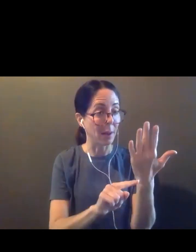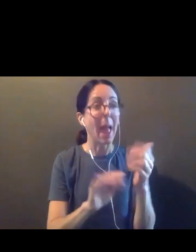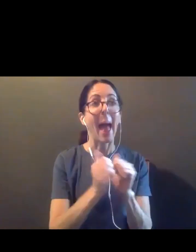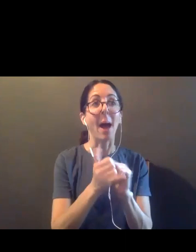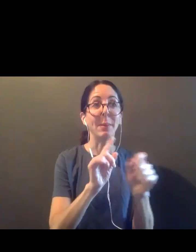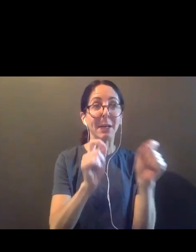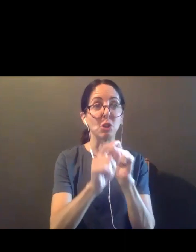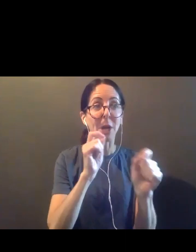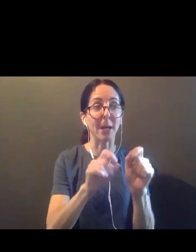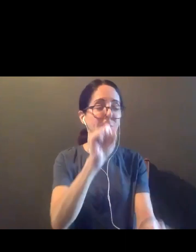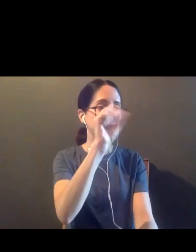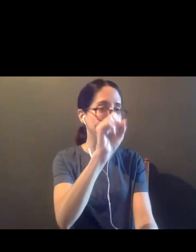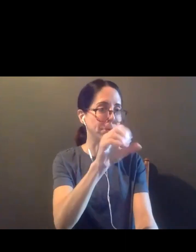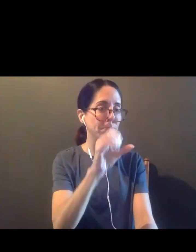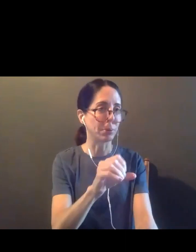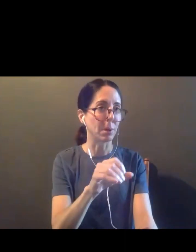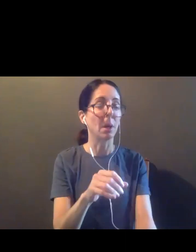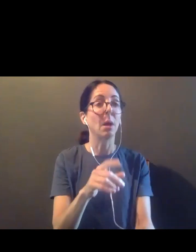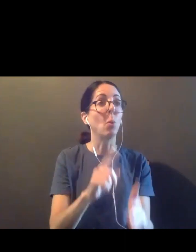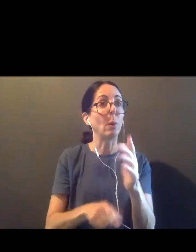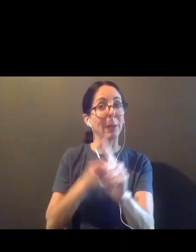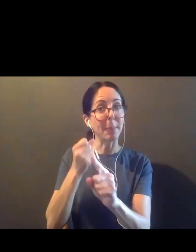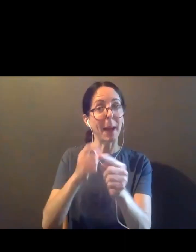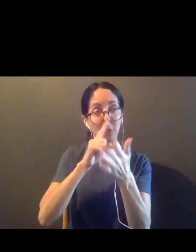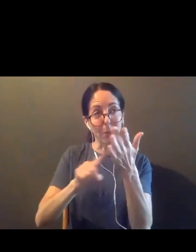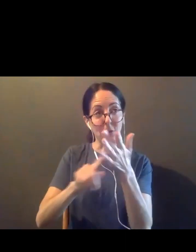that will be impactful for the research team as well as for the community.